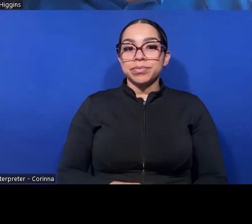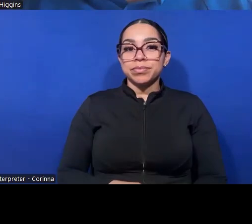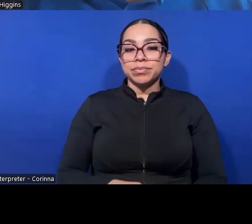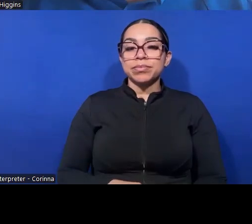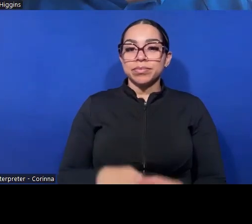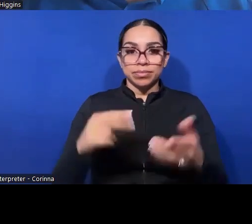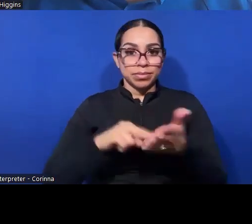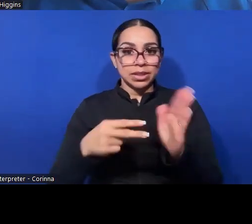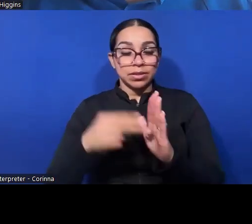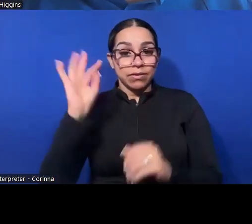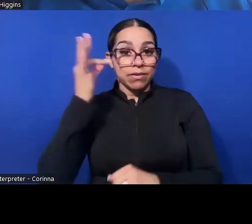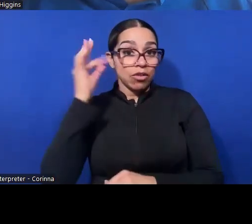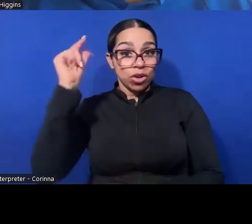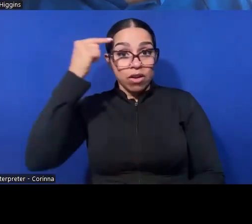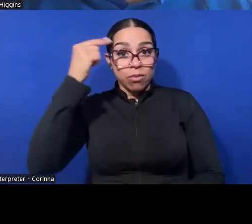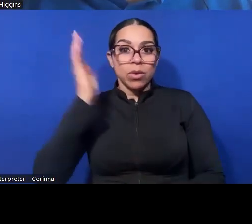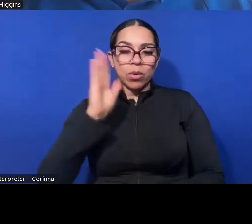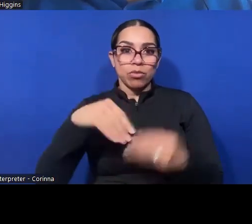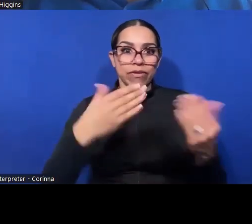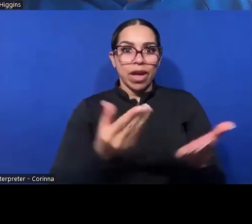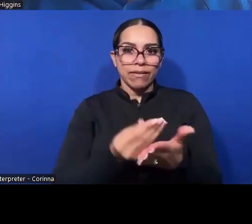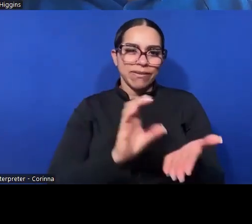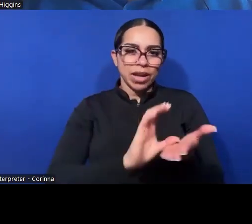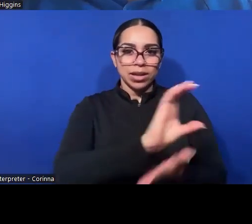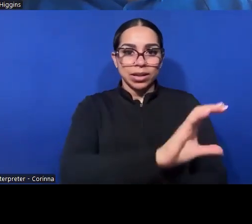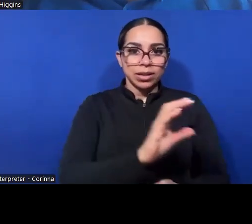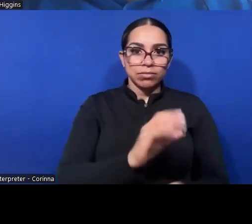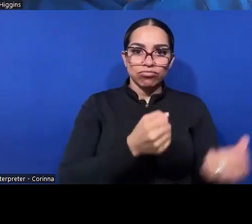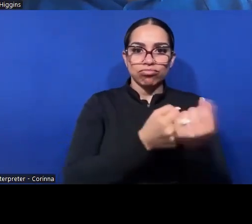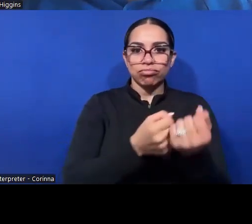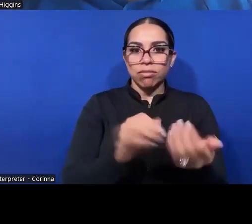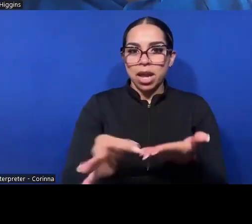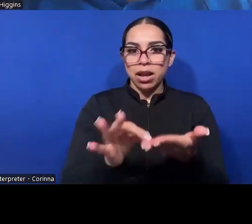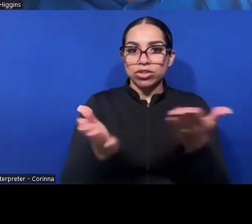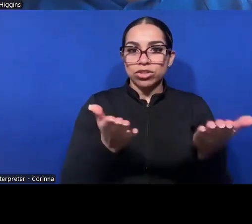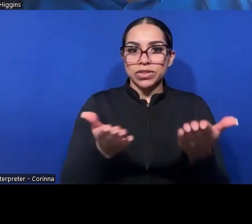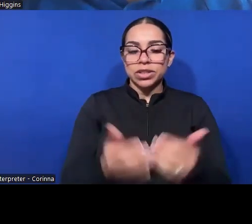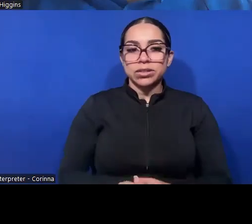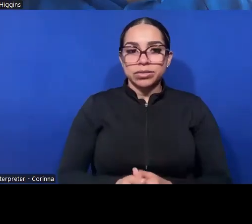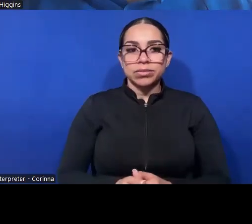funding for medical services. And so it's money the state receives for participation